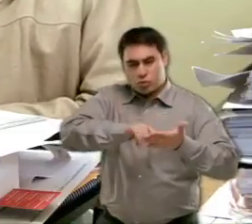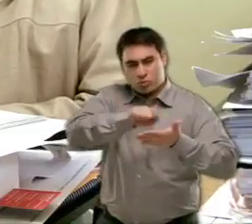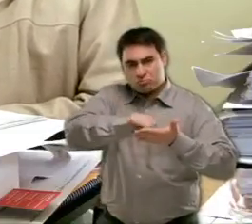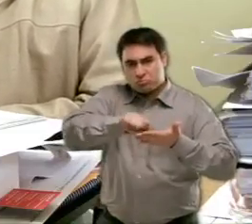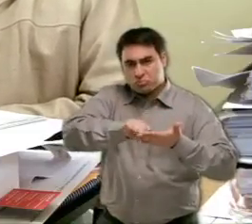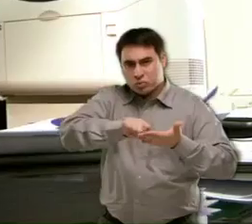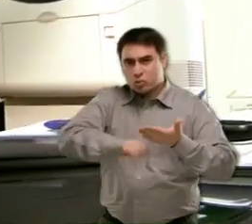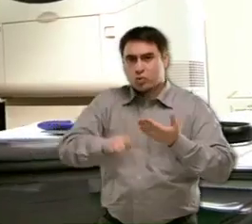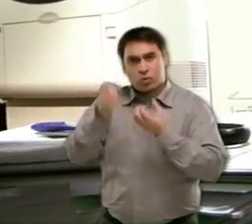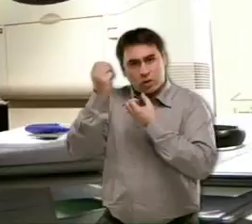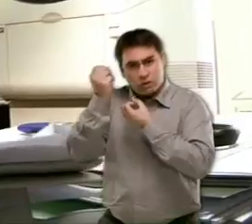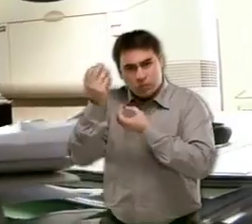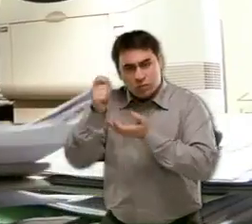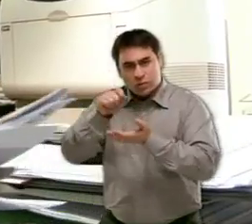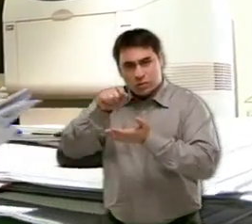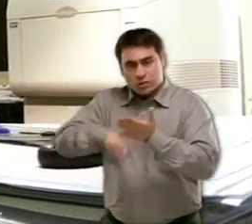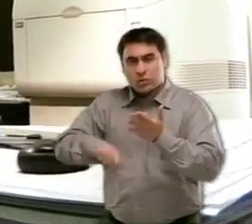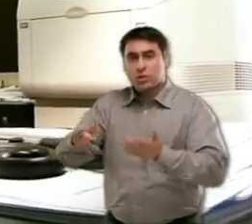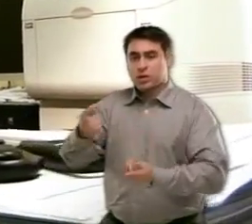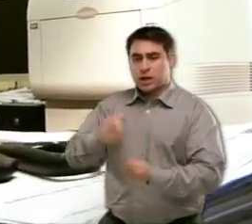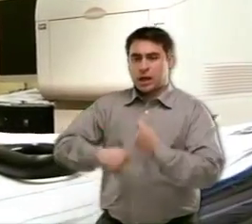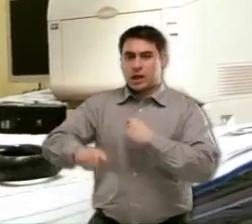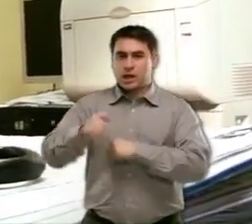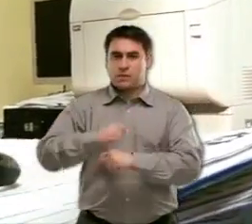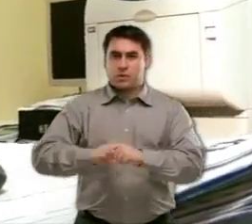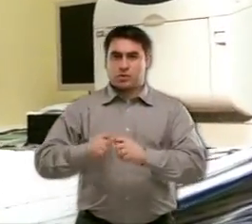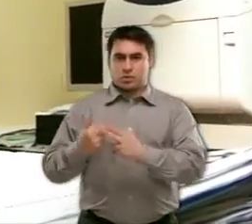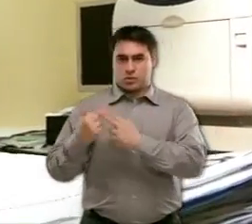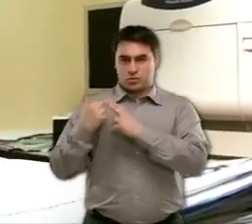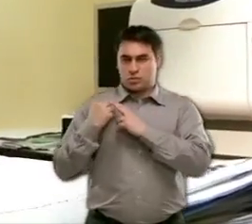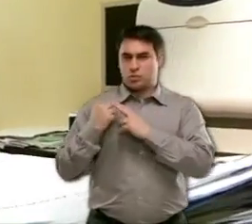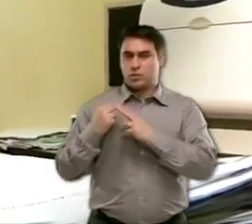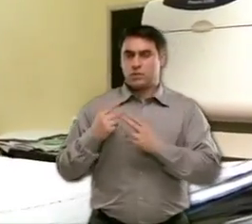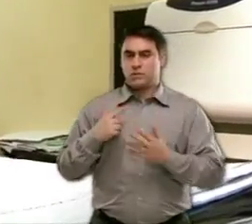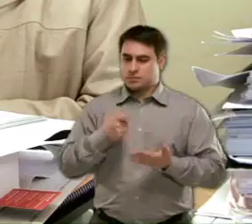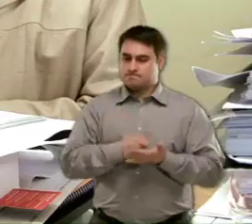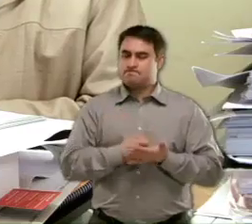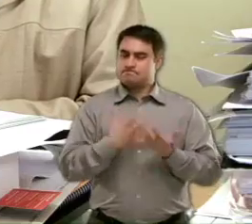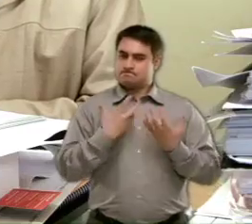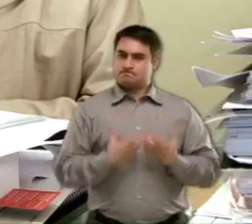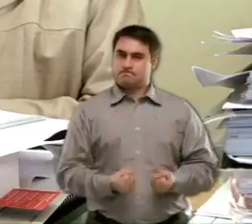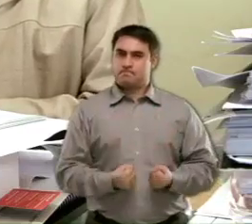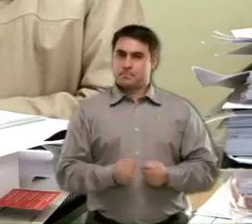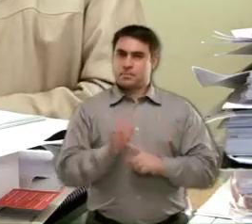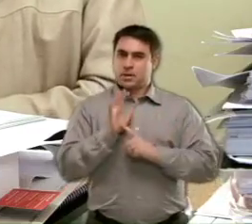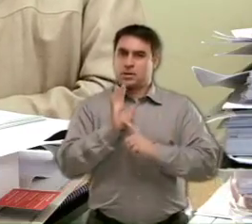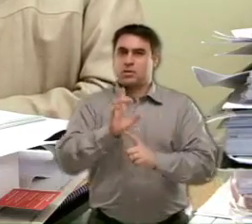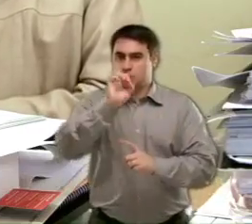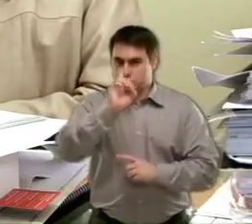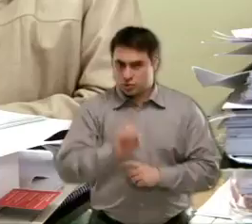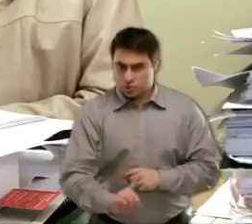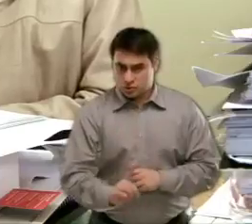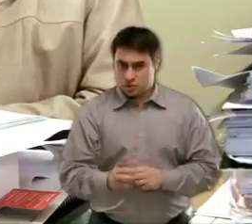that requires the administrator to meet those rights, under penalty of civil action,